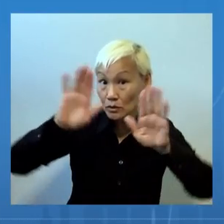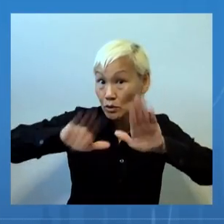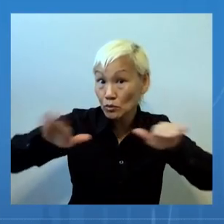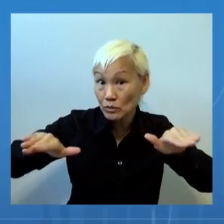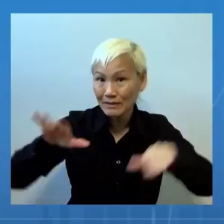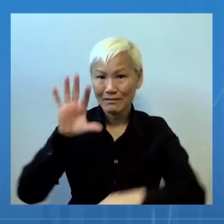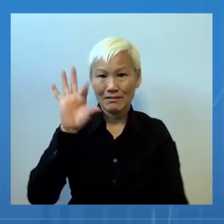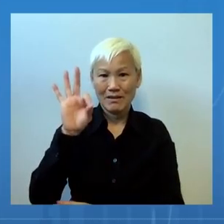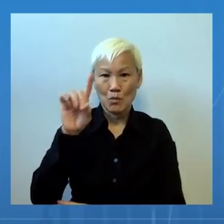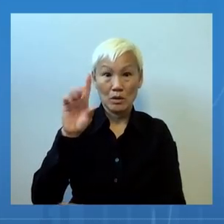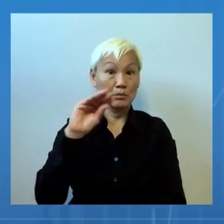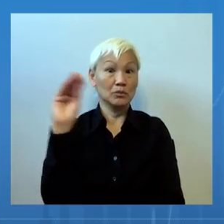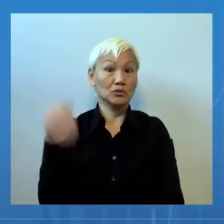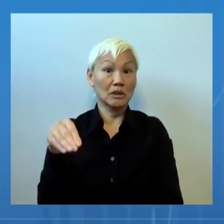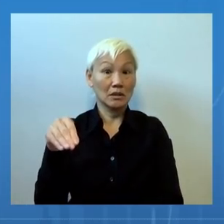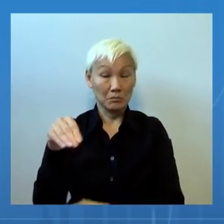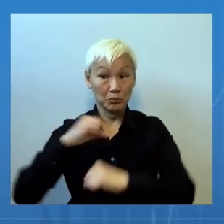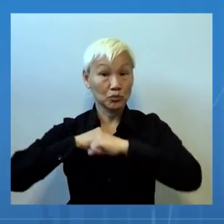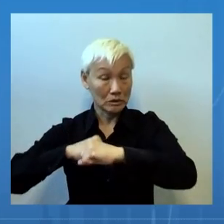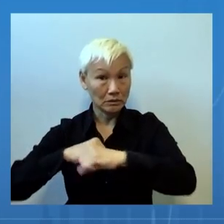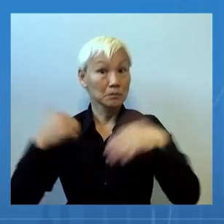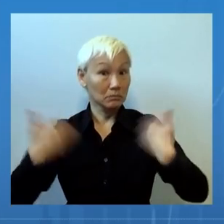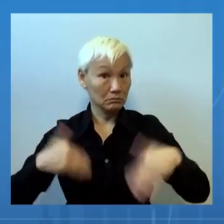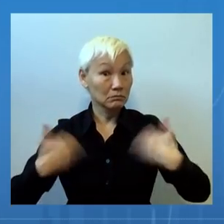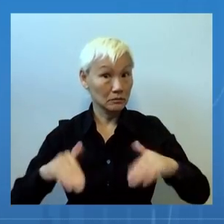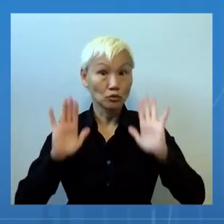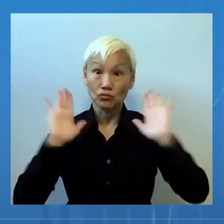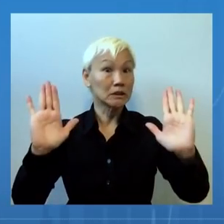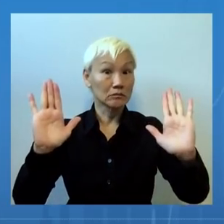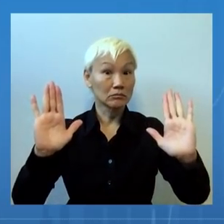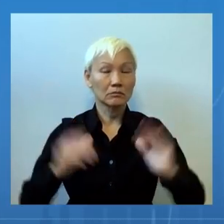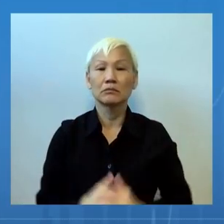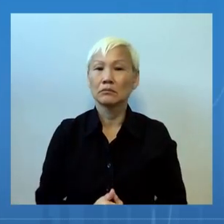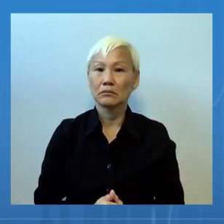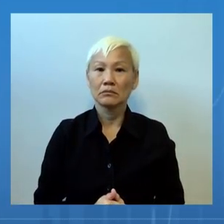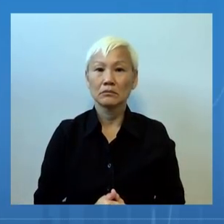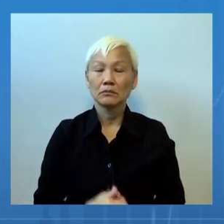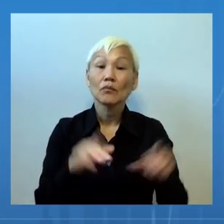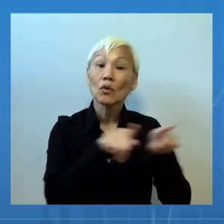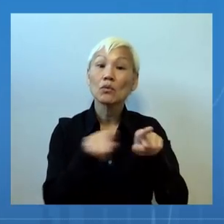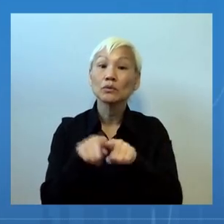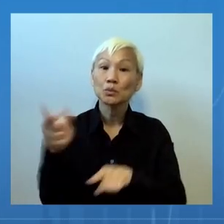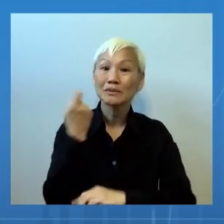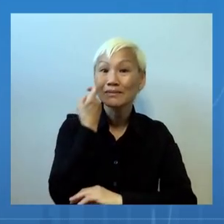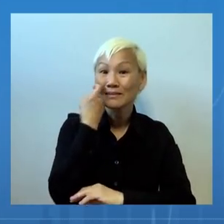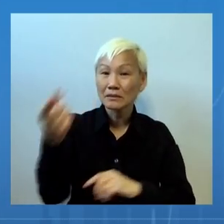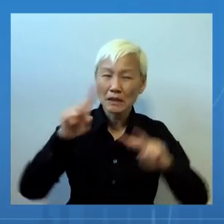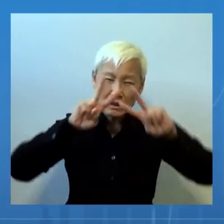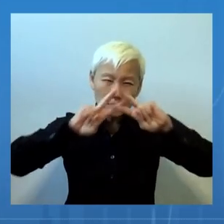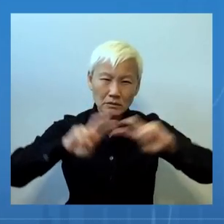The FDA Advisory Committee also reviewed safety data from an additional 2,000 children who received the vaccine